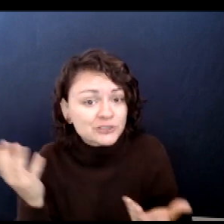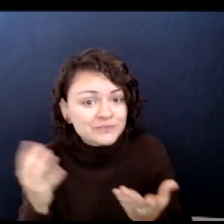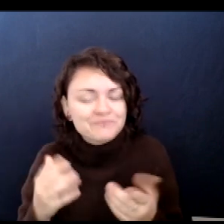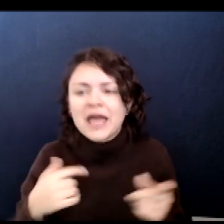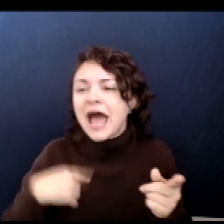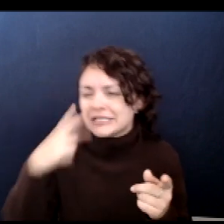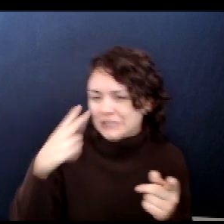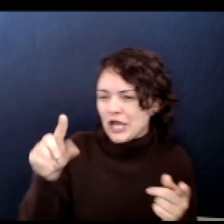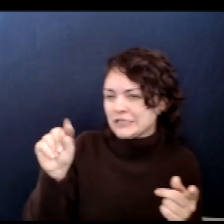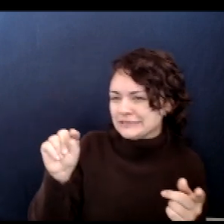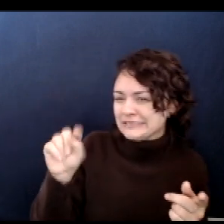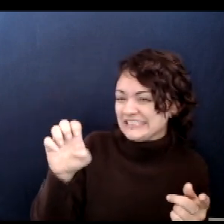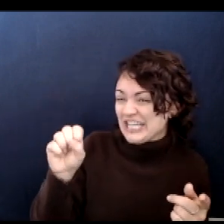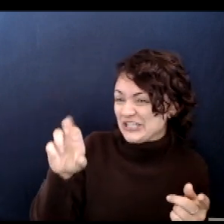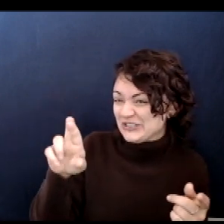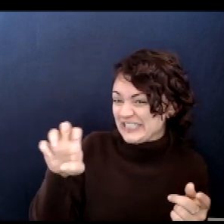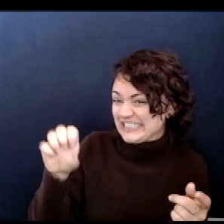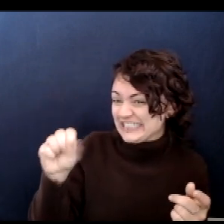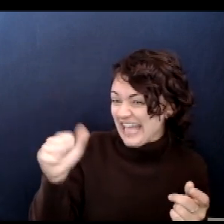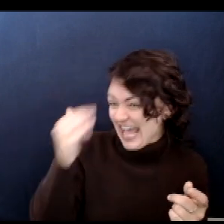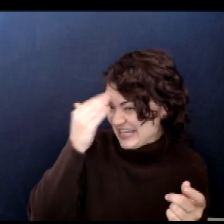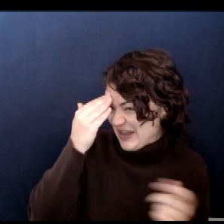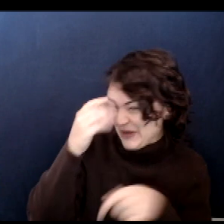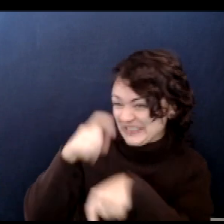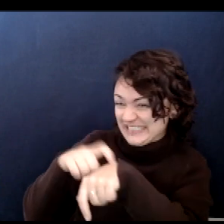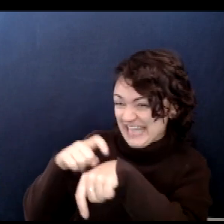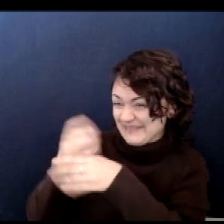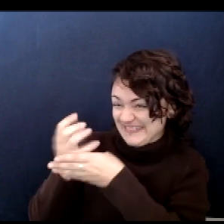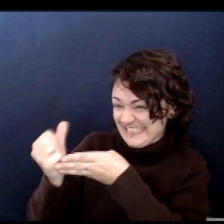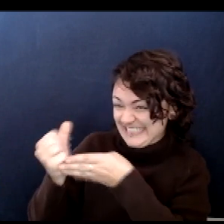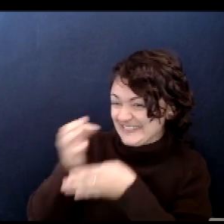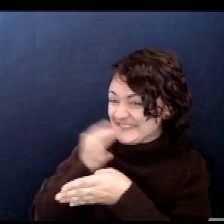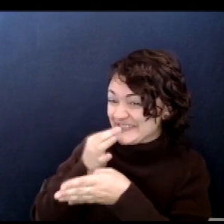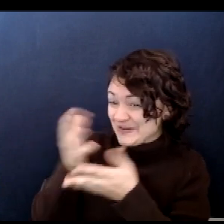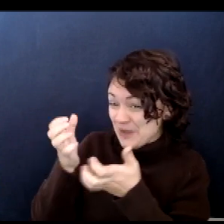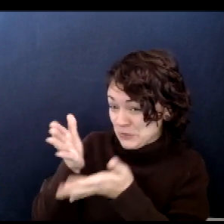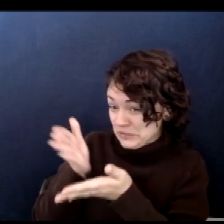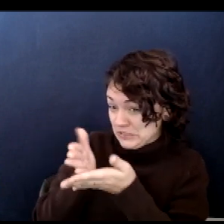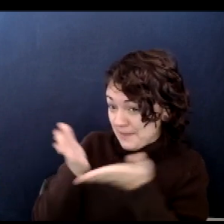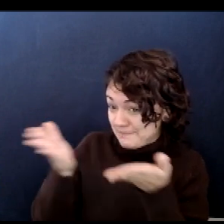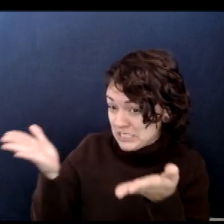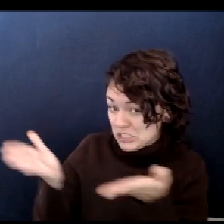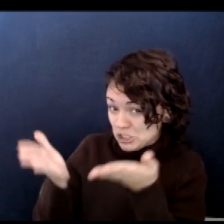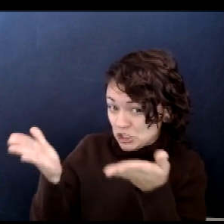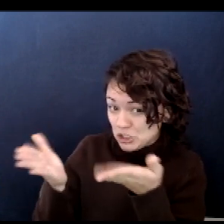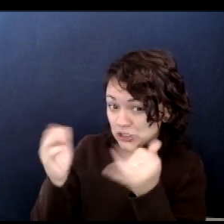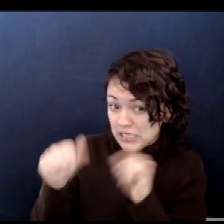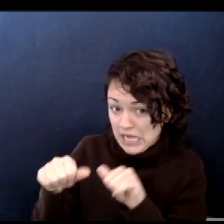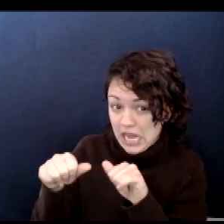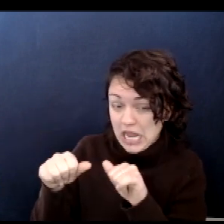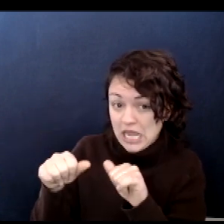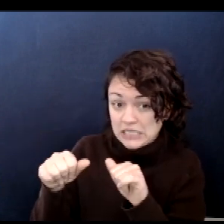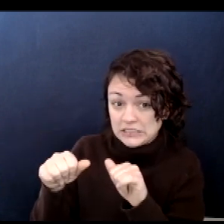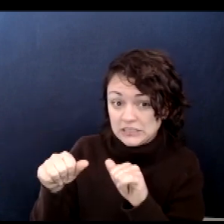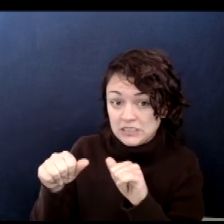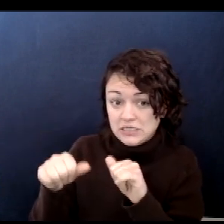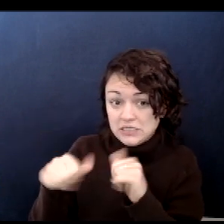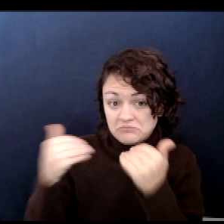I know that we are short on time. Would you rather I stop here so you can provide closure for the meeting?